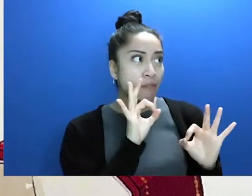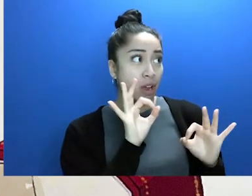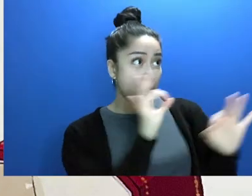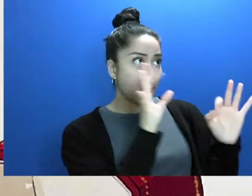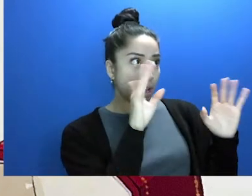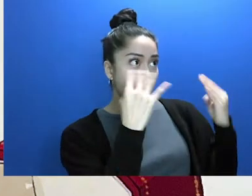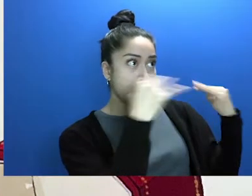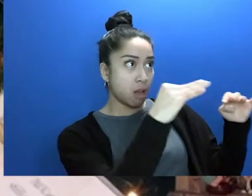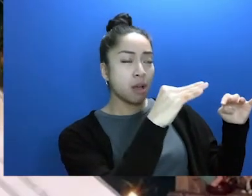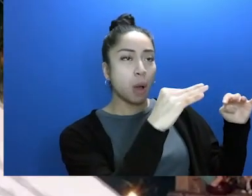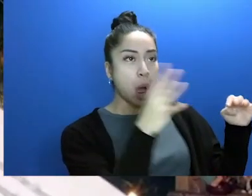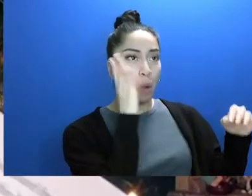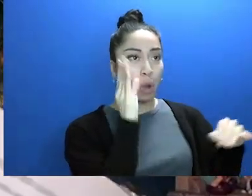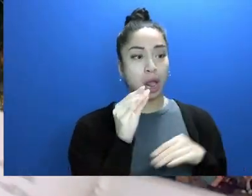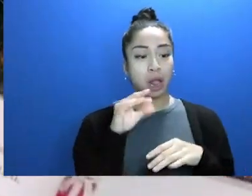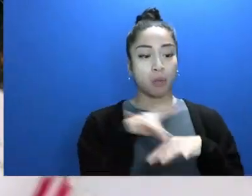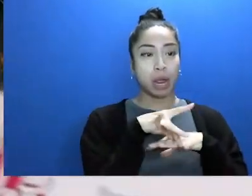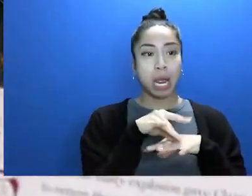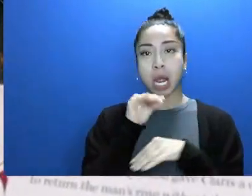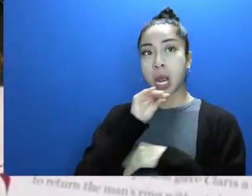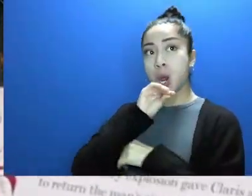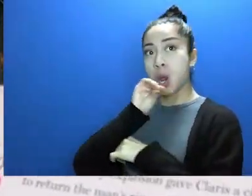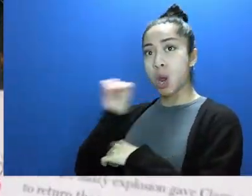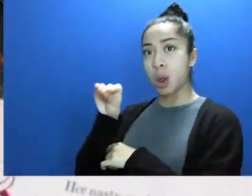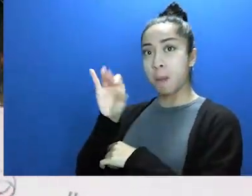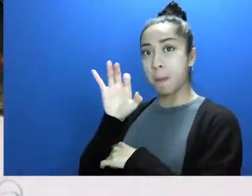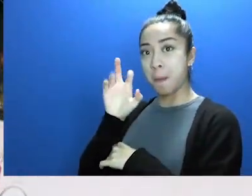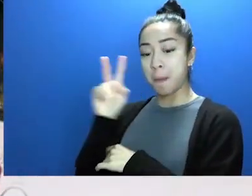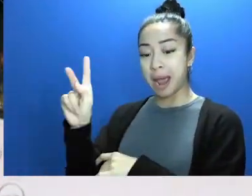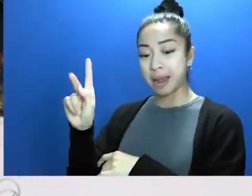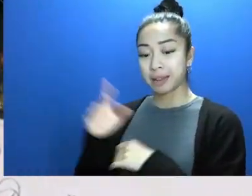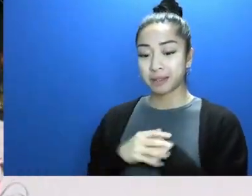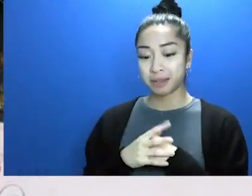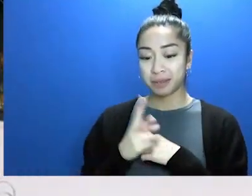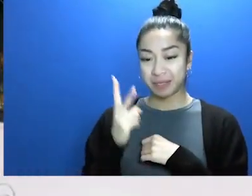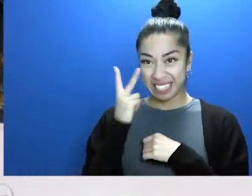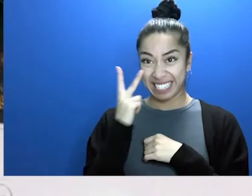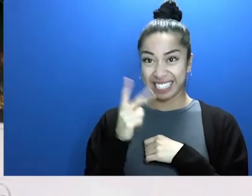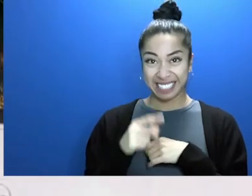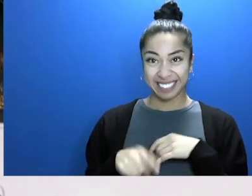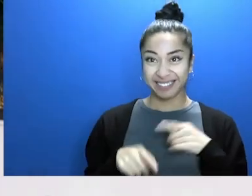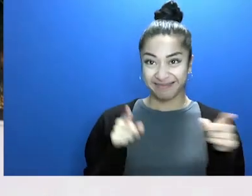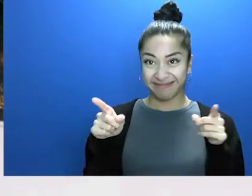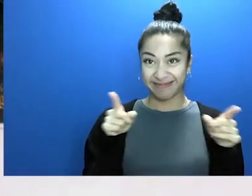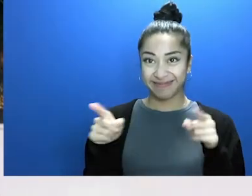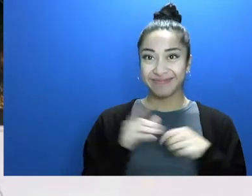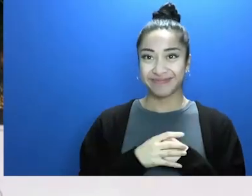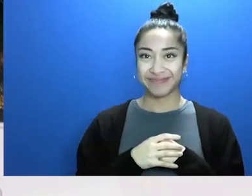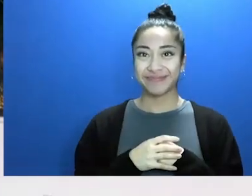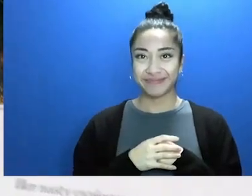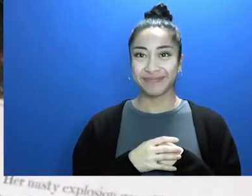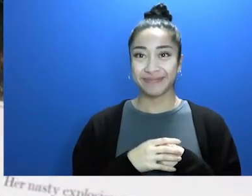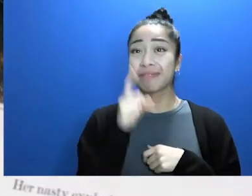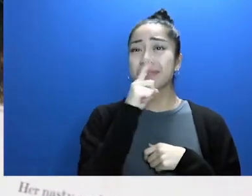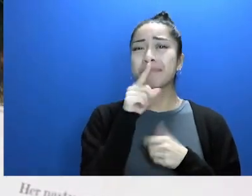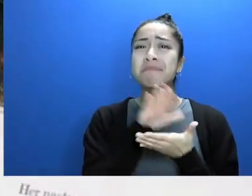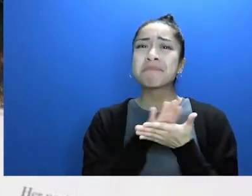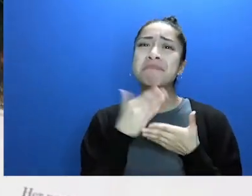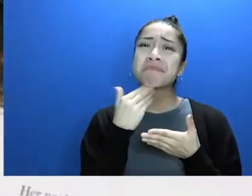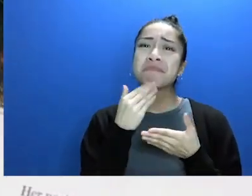a glance there she is monsieur and claris and the ring and she's putting it back in the box